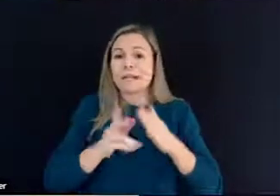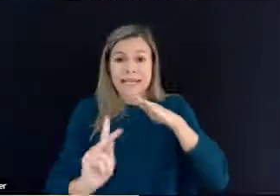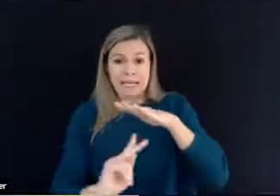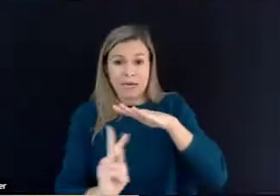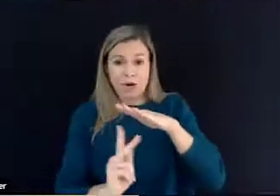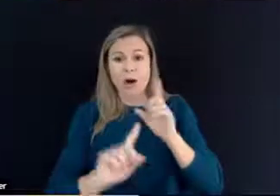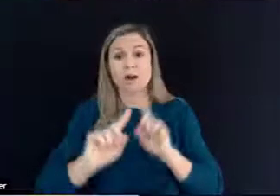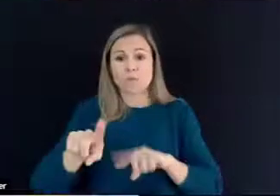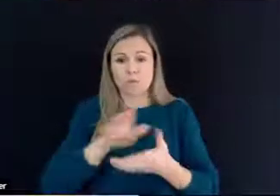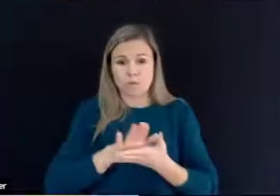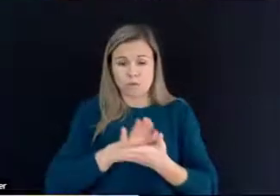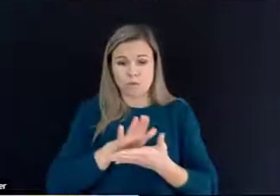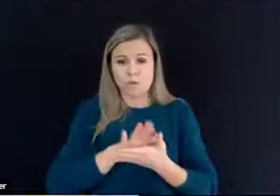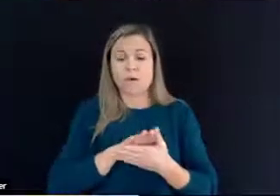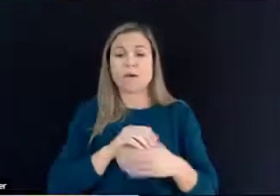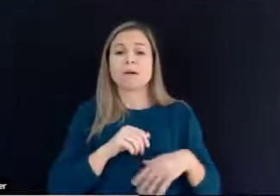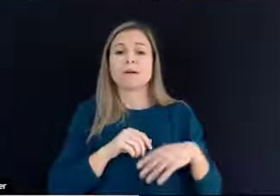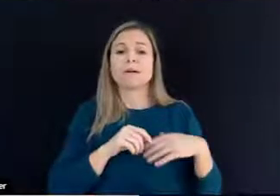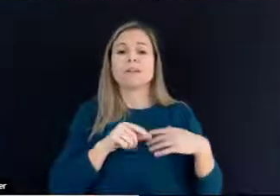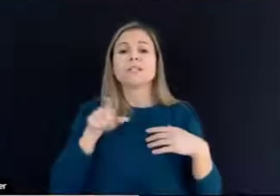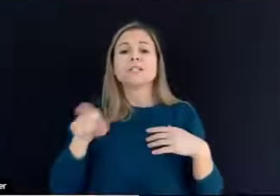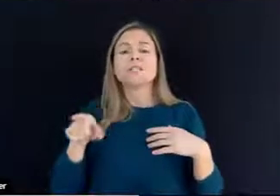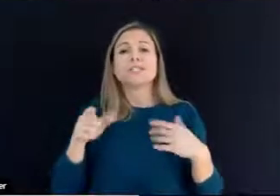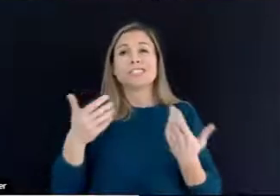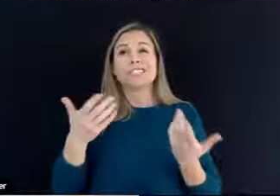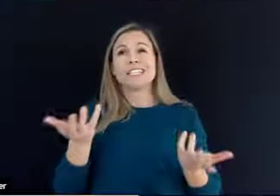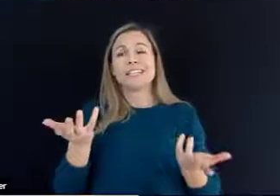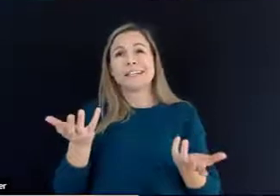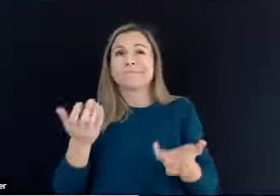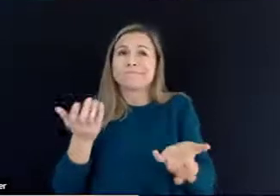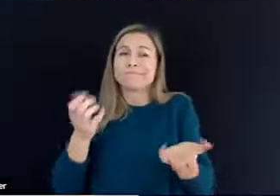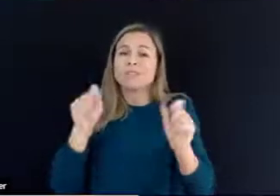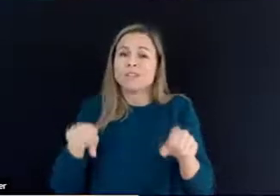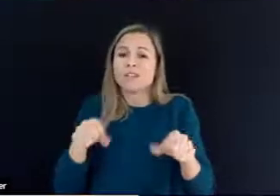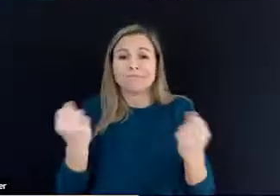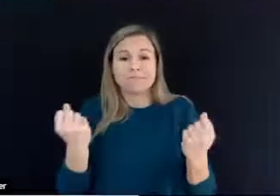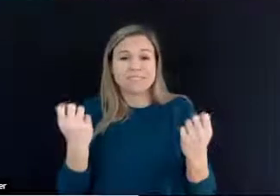and she had about 25 words and signs.